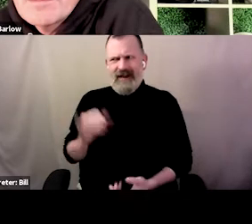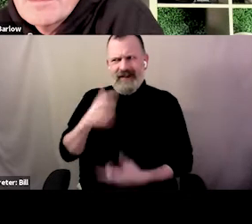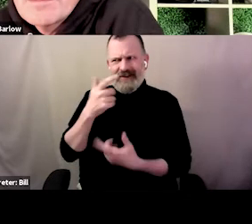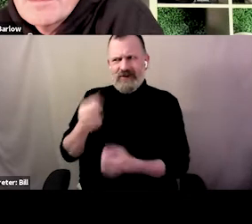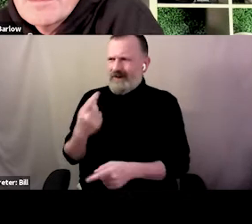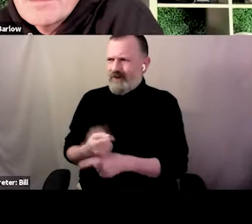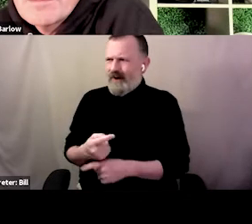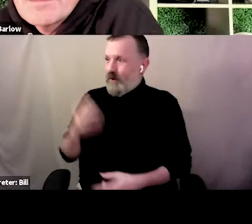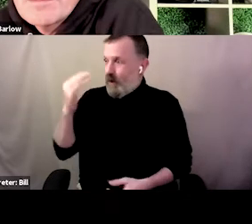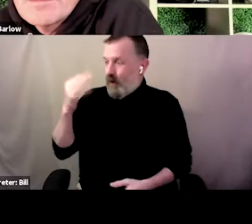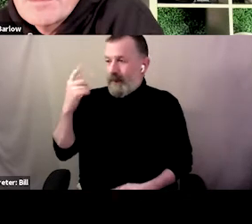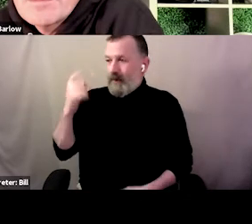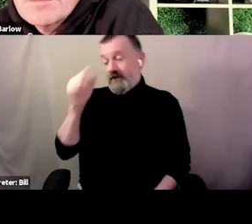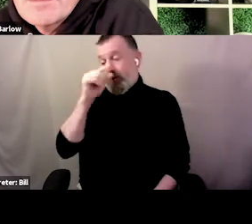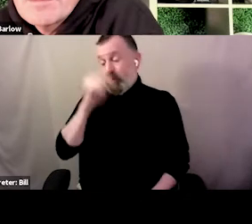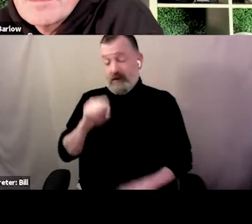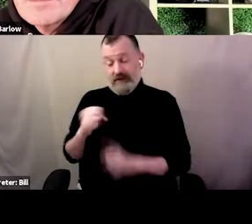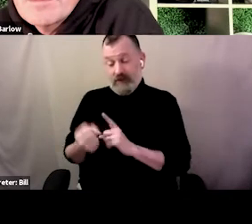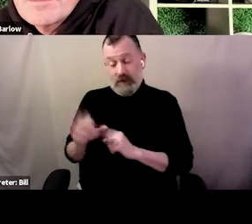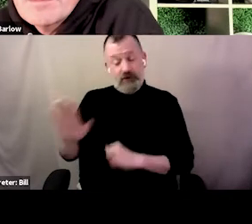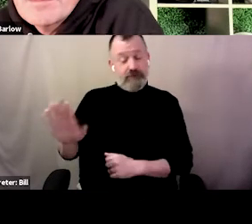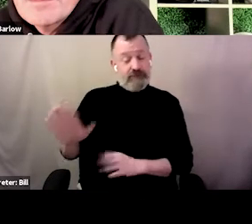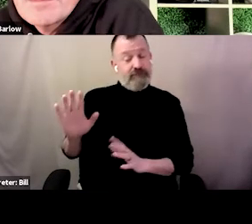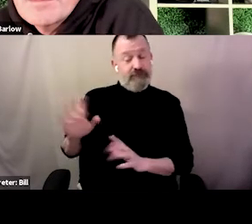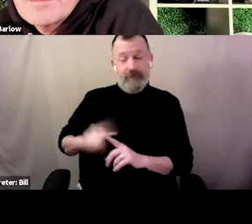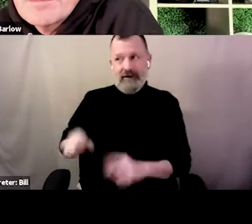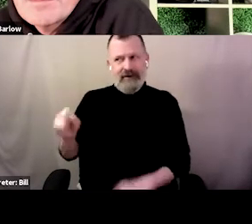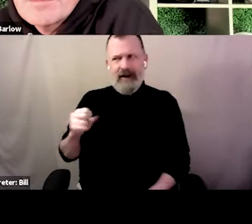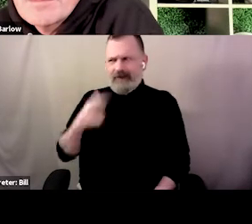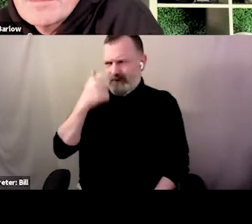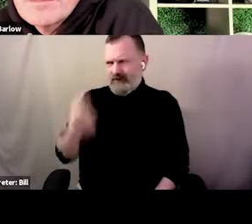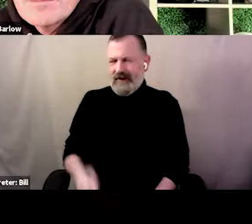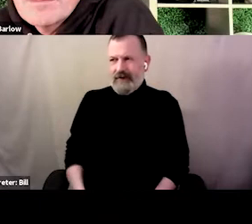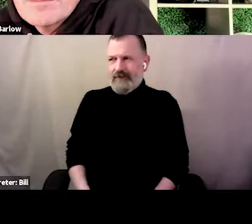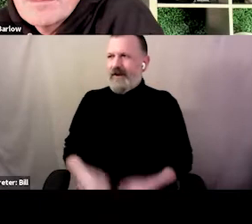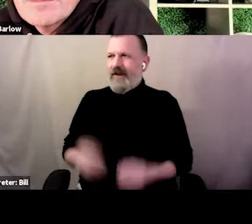Google situations or what have you. But yeah, interesting know switch no off switch.